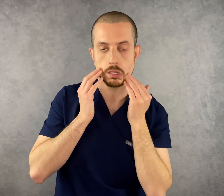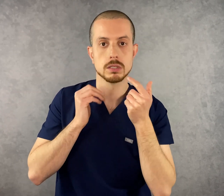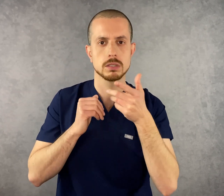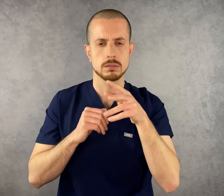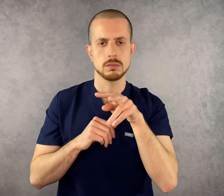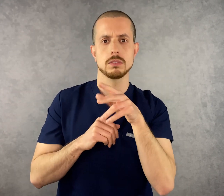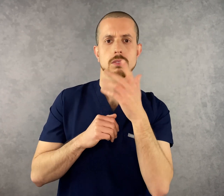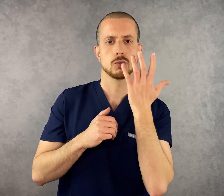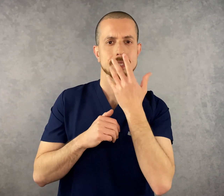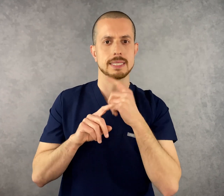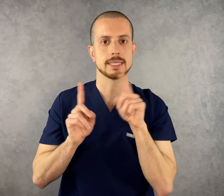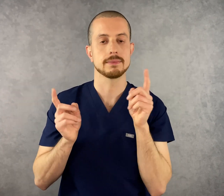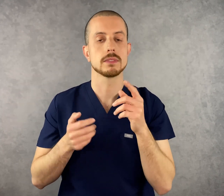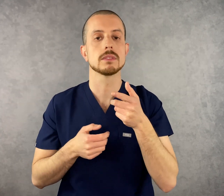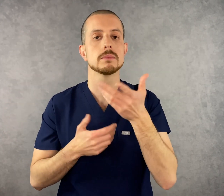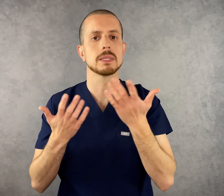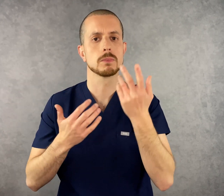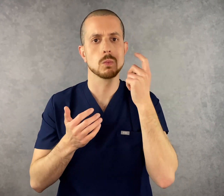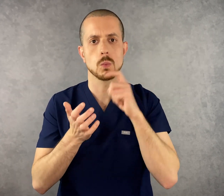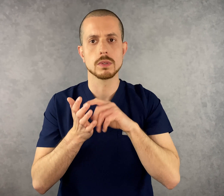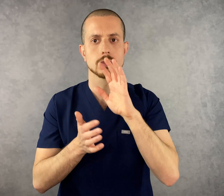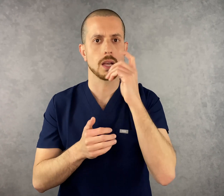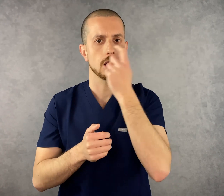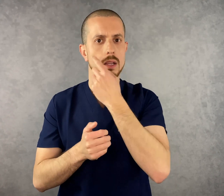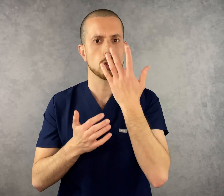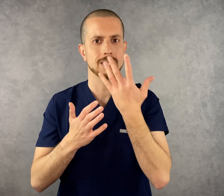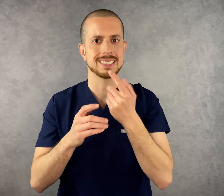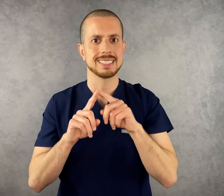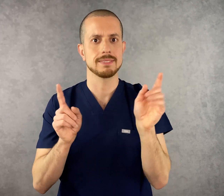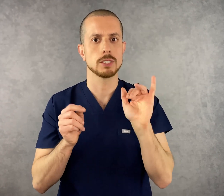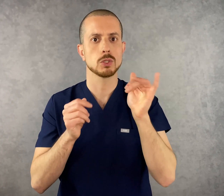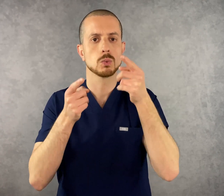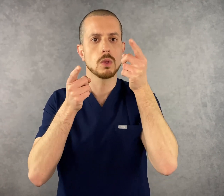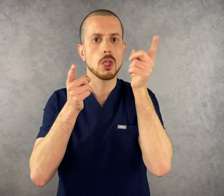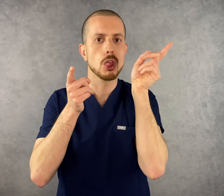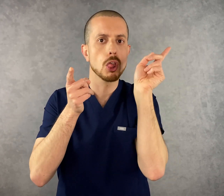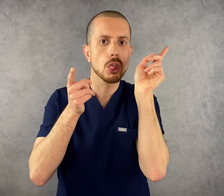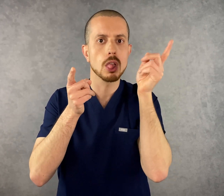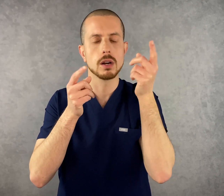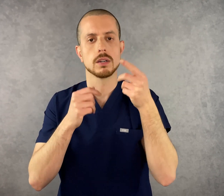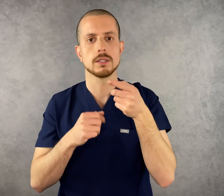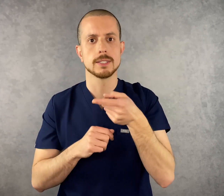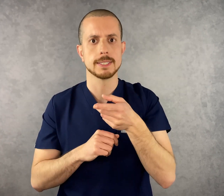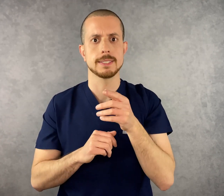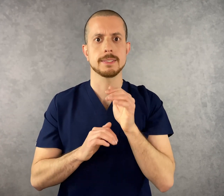They will look different. You might notice that their eyes look a bit off as well. One eye might appear to be drifting off in a different direction.